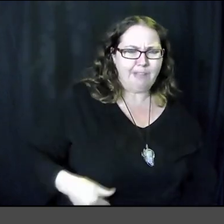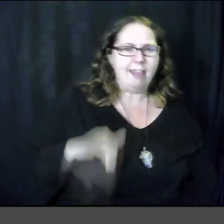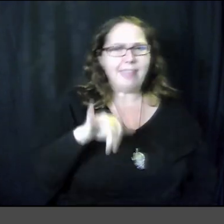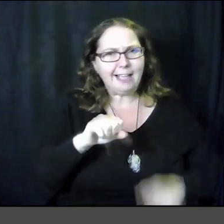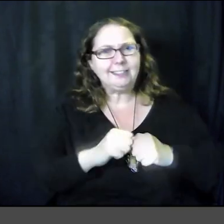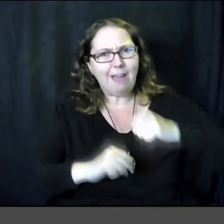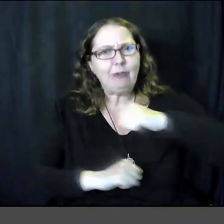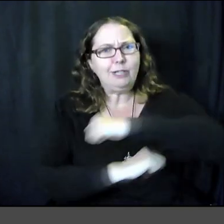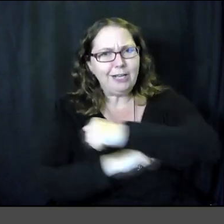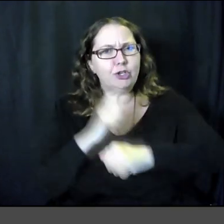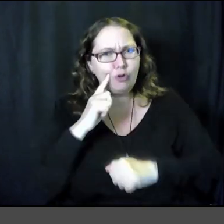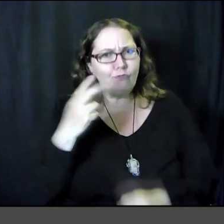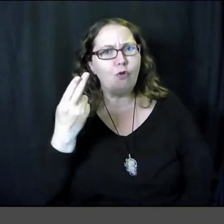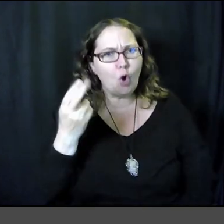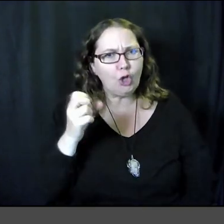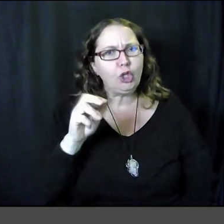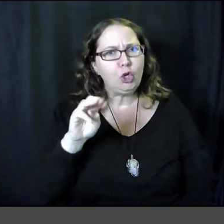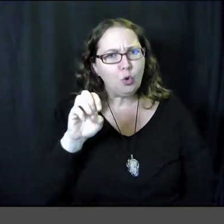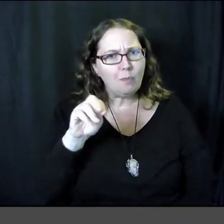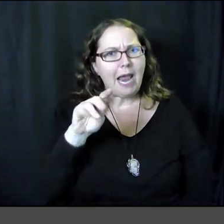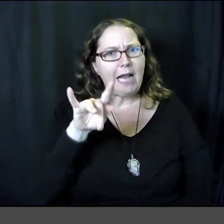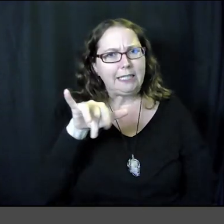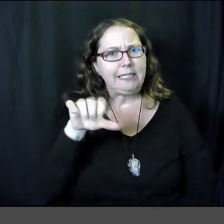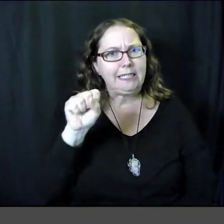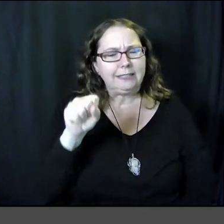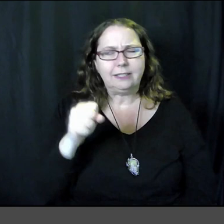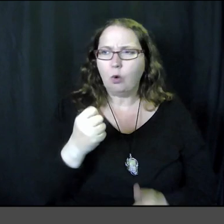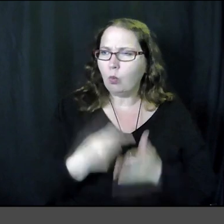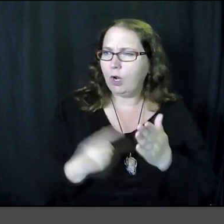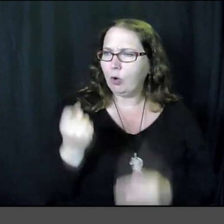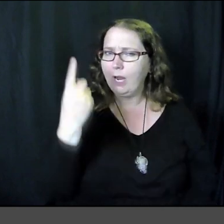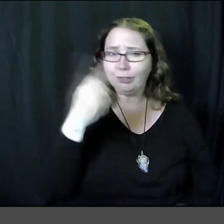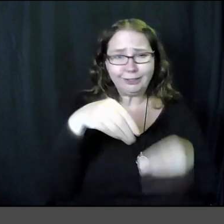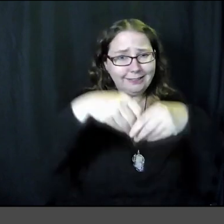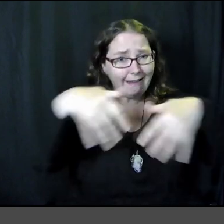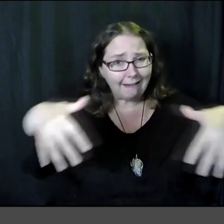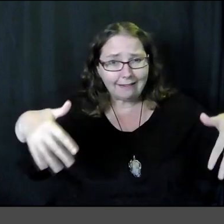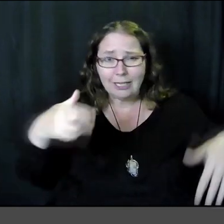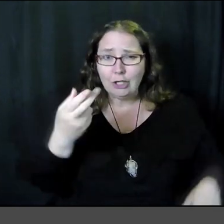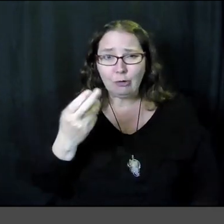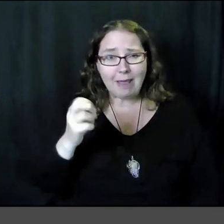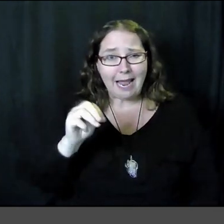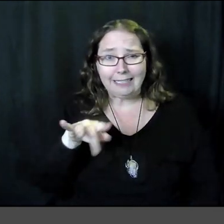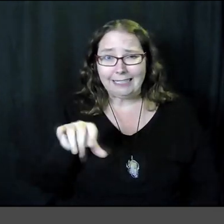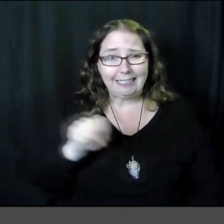WHAT WE UNDERSTAND IN THE HUMANITIES IS WE WE LOOK INTO THE ABYSS,